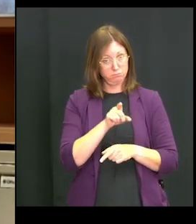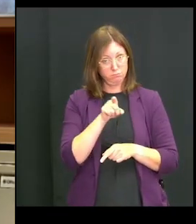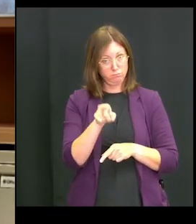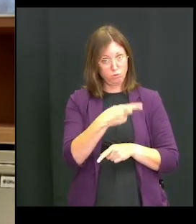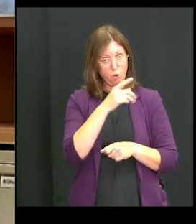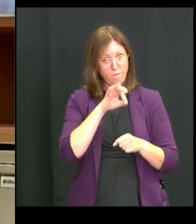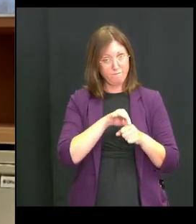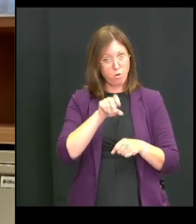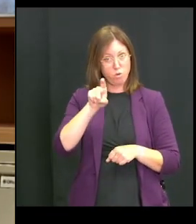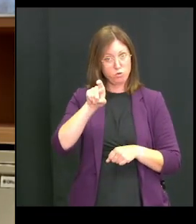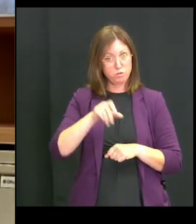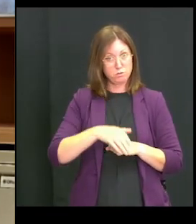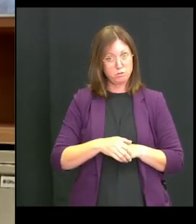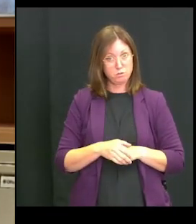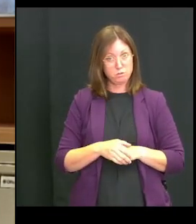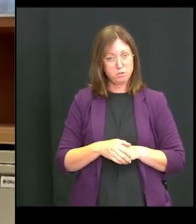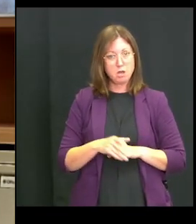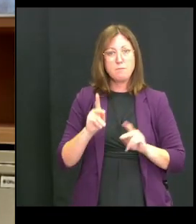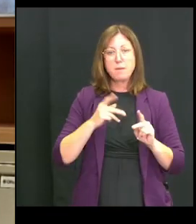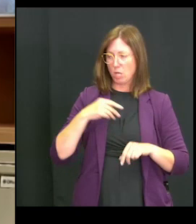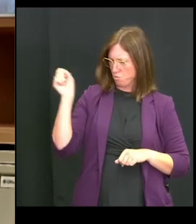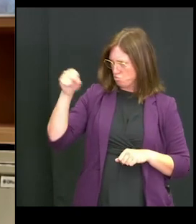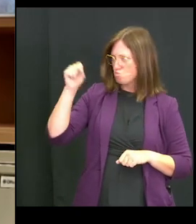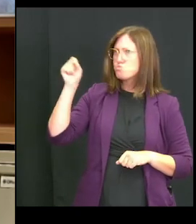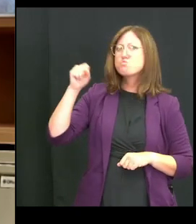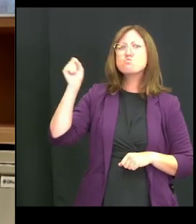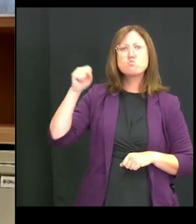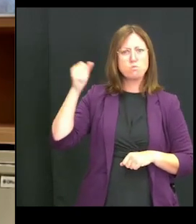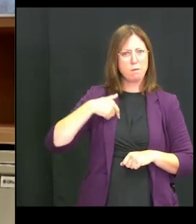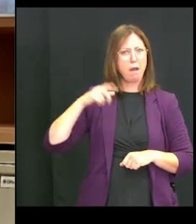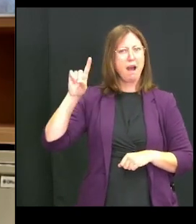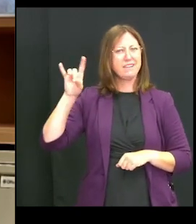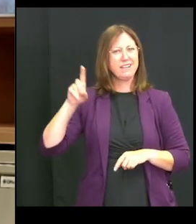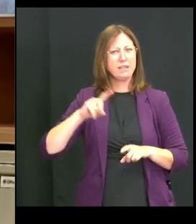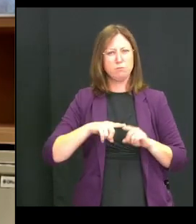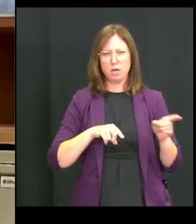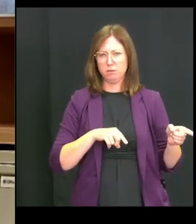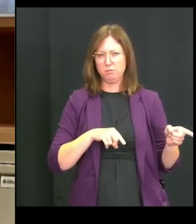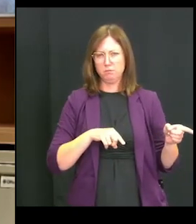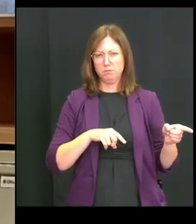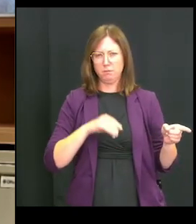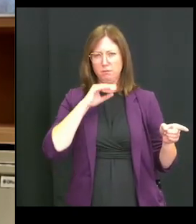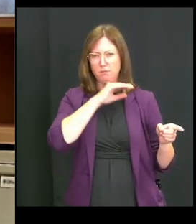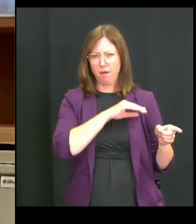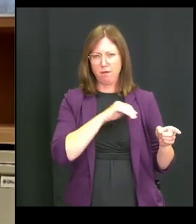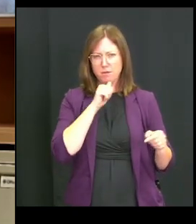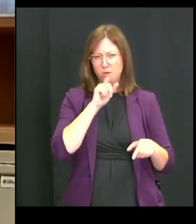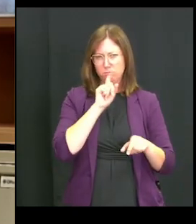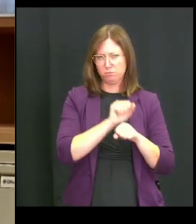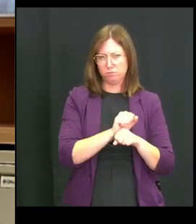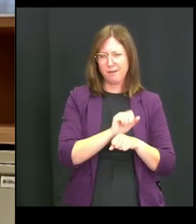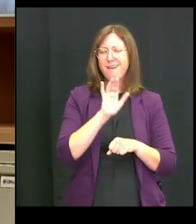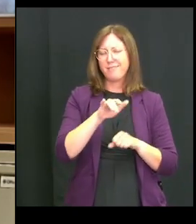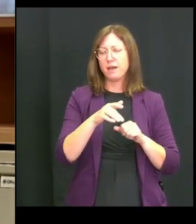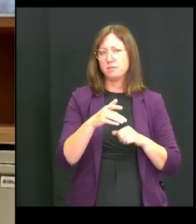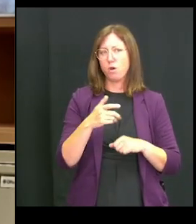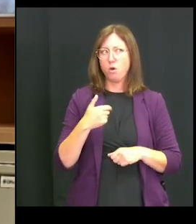a lot more people say they voted than actually voted in surveys. So that's an example of the social desirability issue.